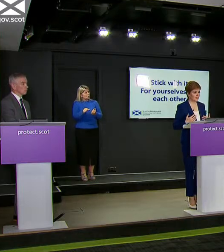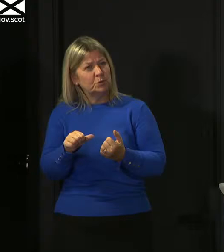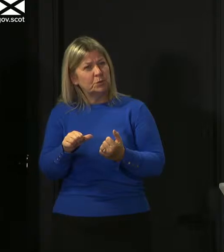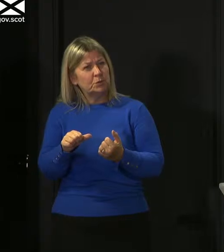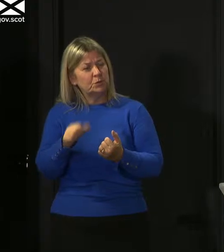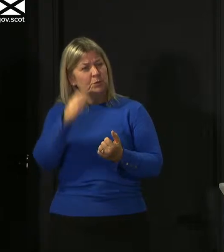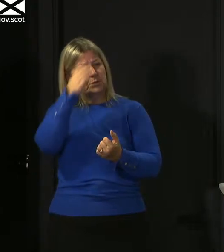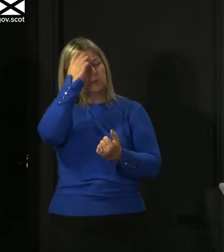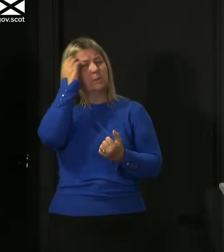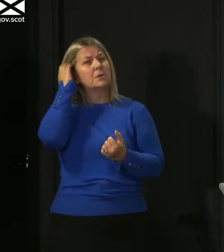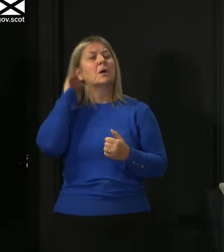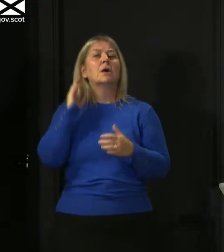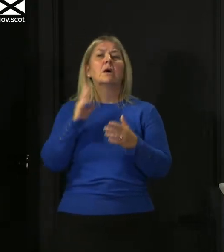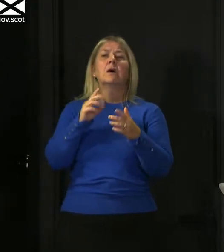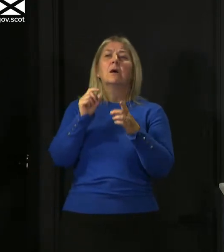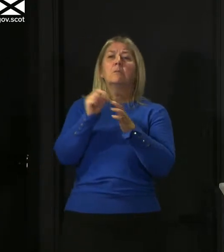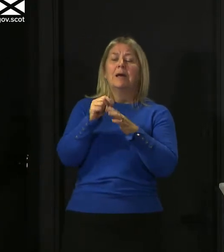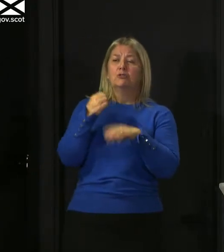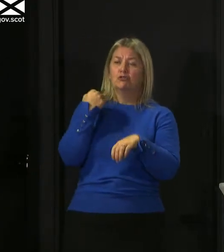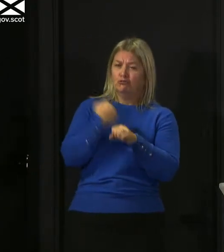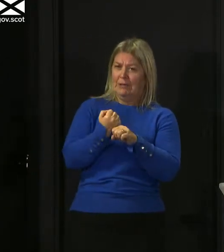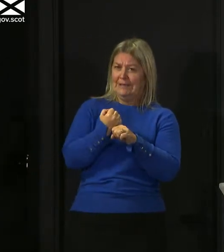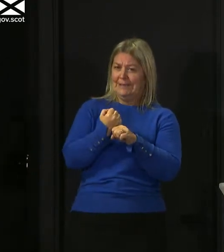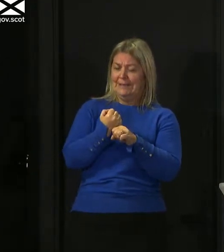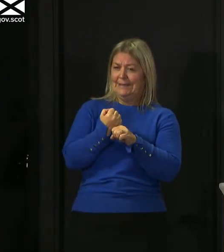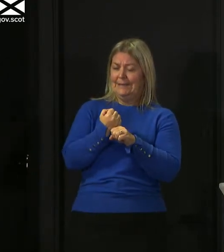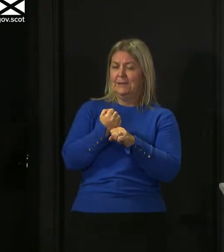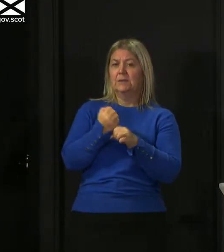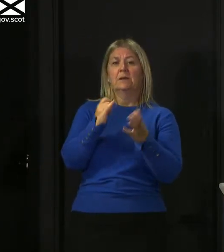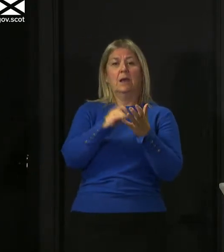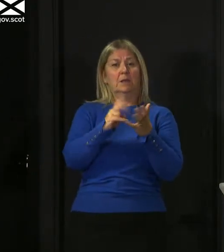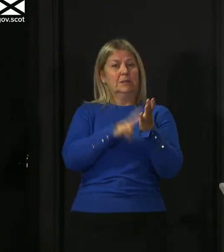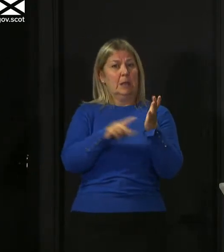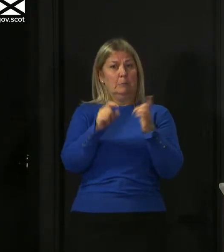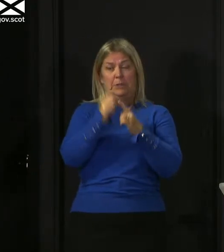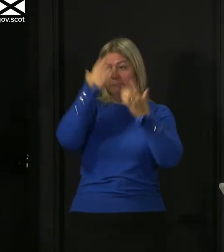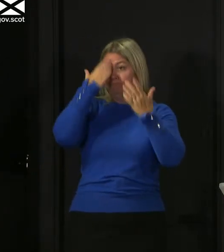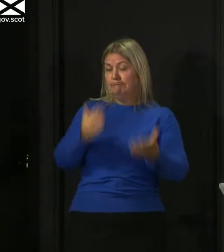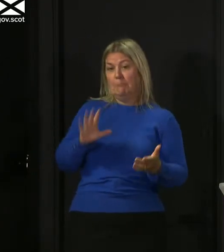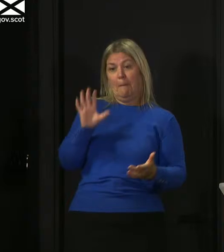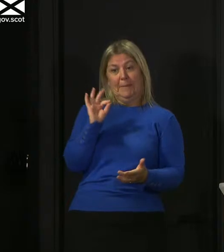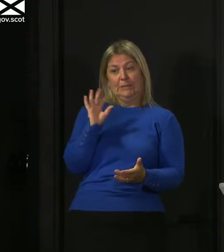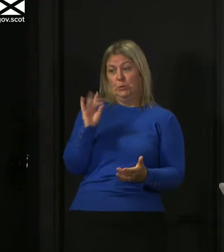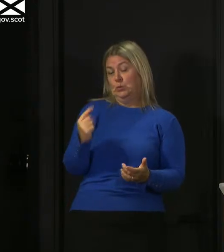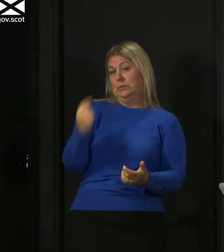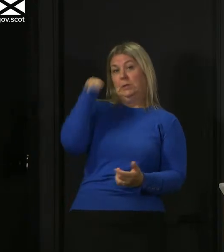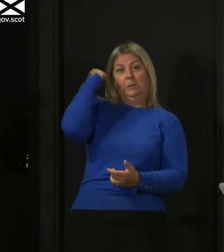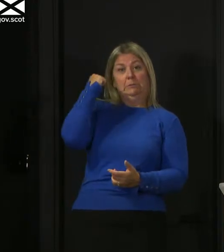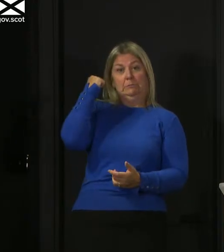Patrick Grady and the SNP did not know last Monday or Tuesday that Margaret Ferrier had